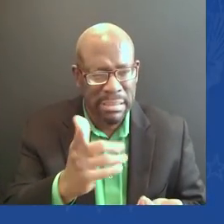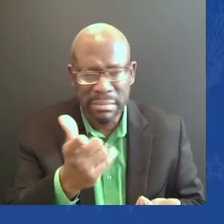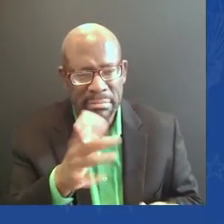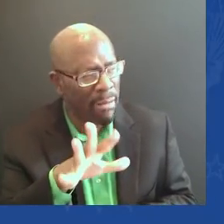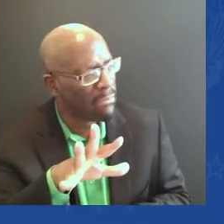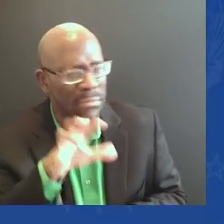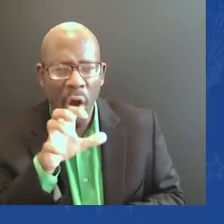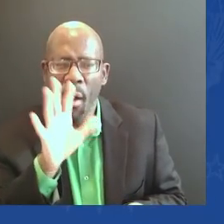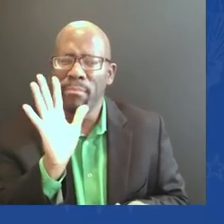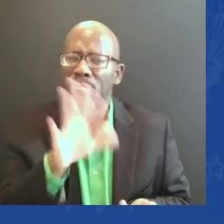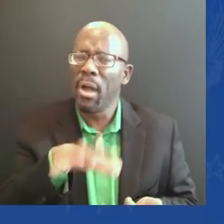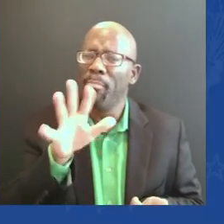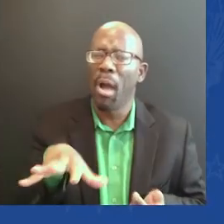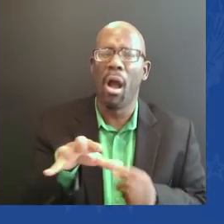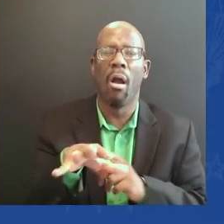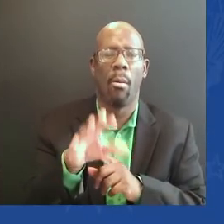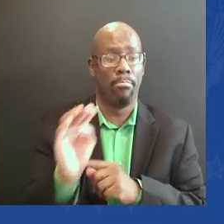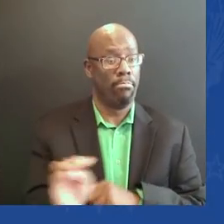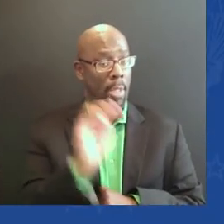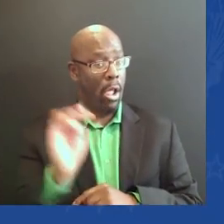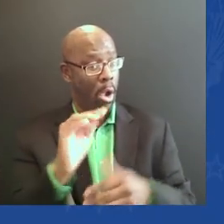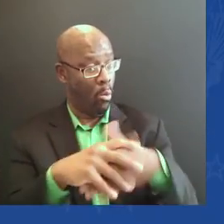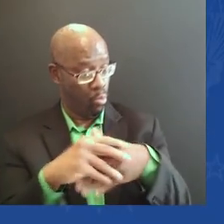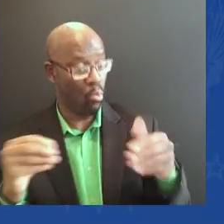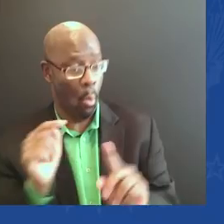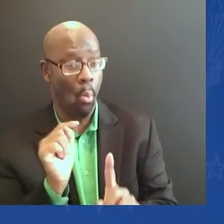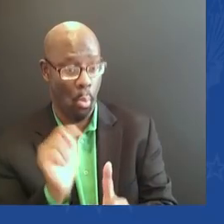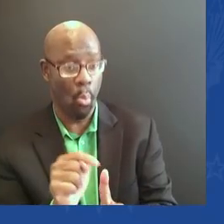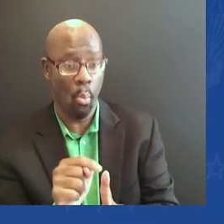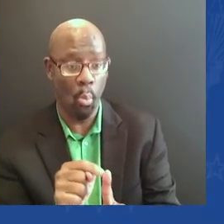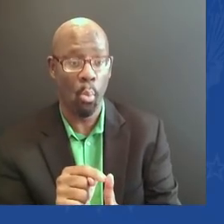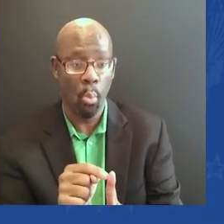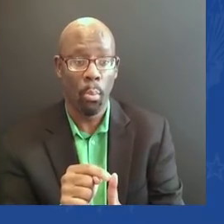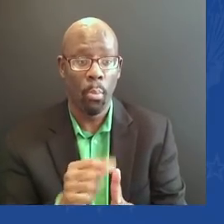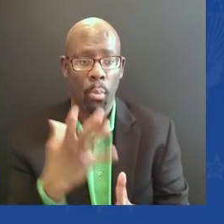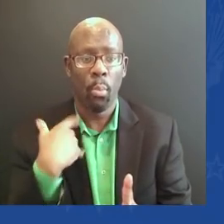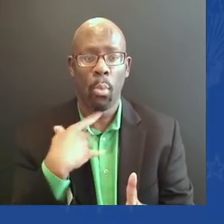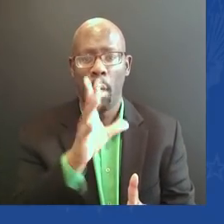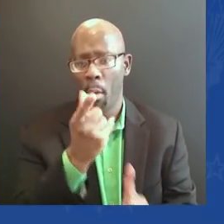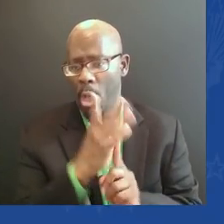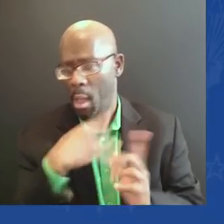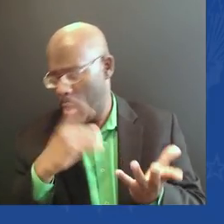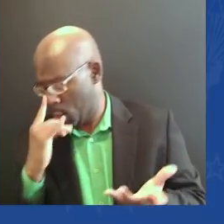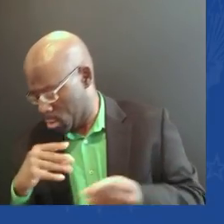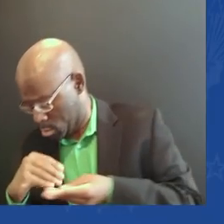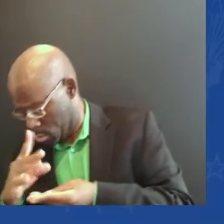I'm just checking the numbers; make sure I'm right -- and -- climate investment, in terms of resilience.